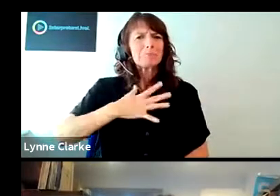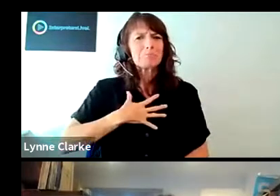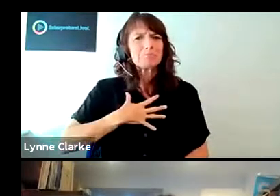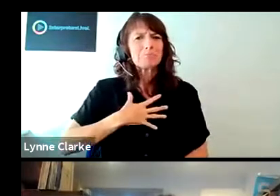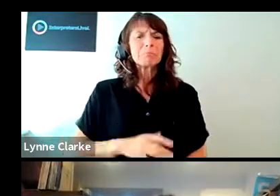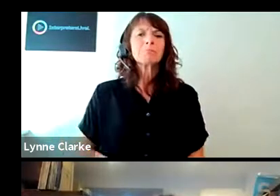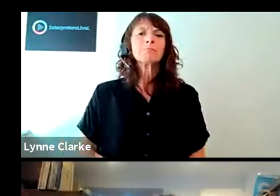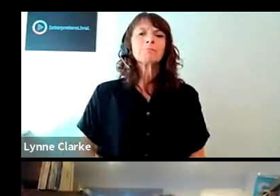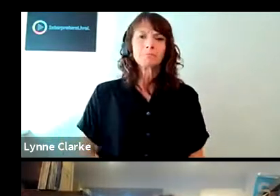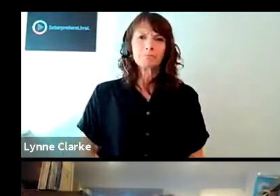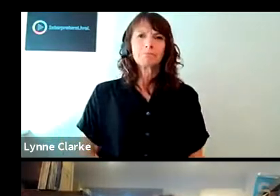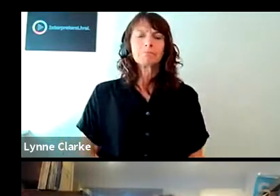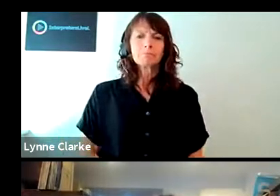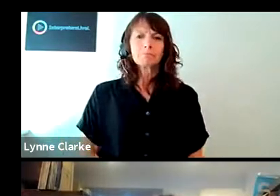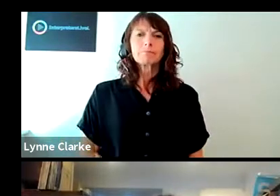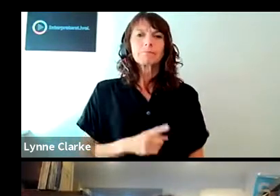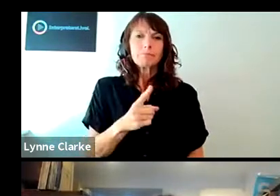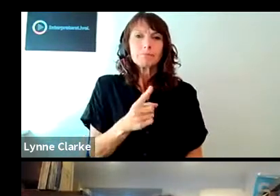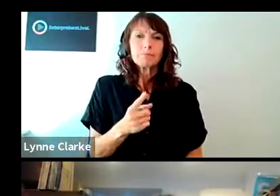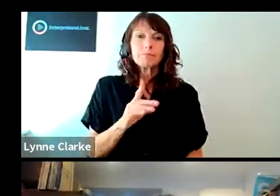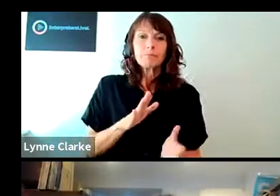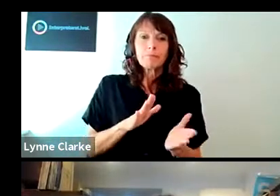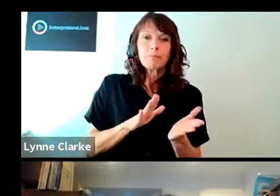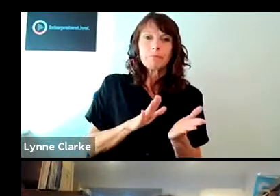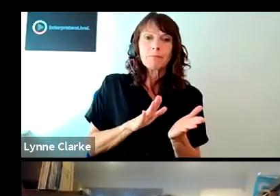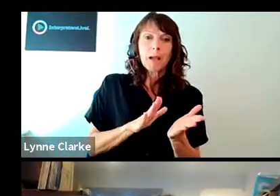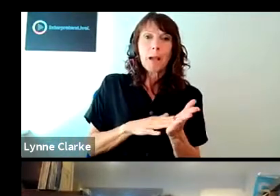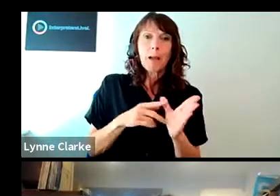Thanks Mike. Any anyone else in the, from the panelists?